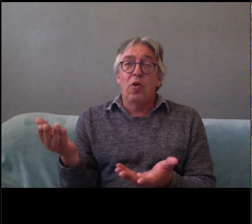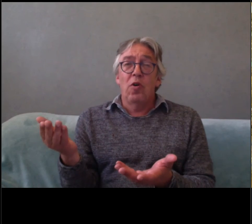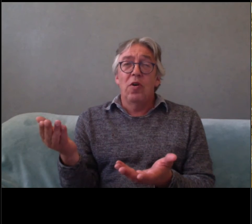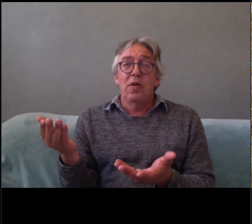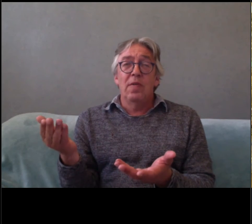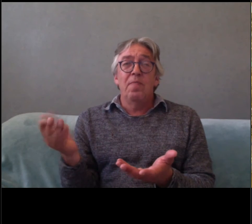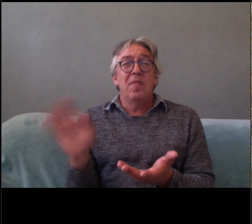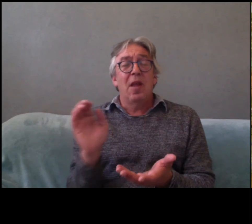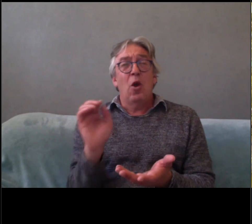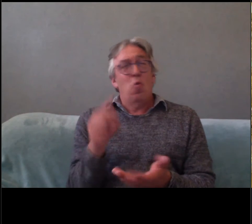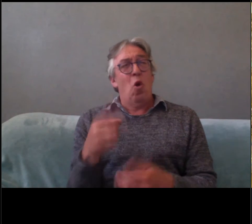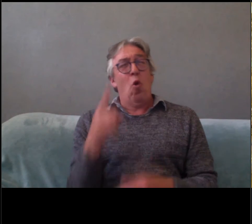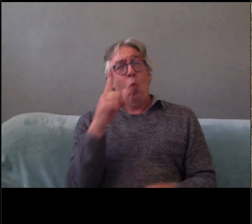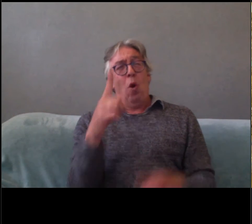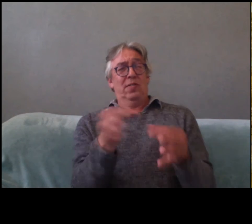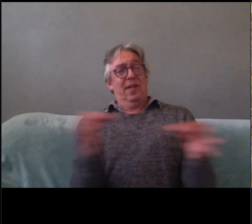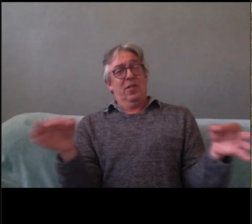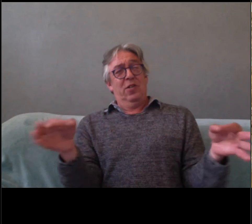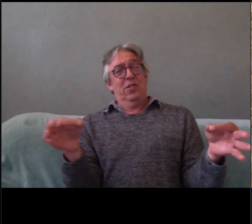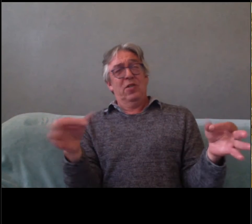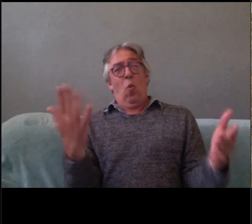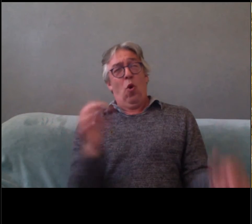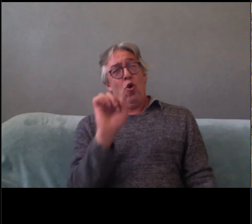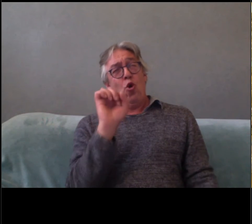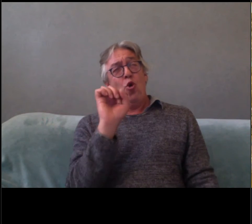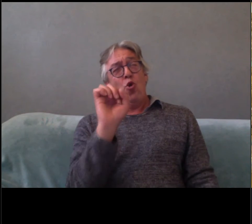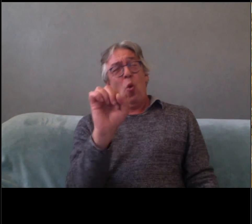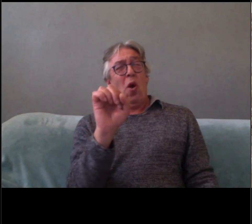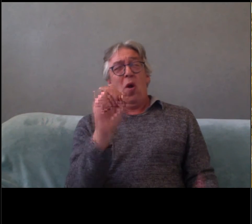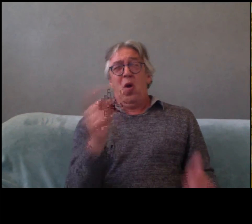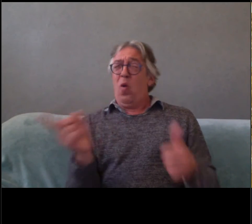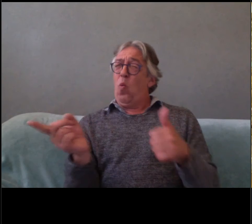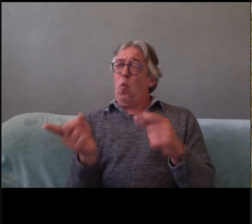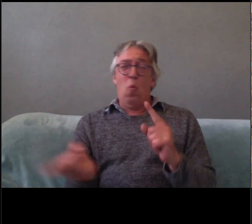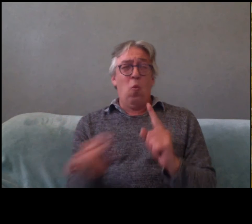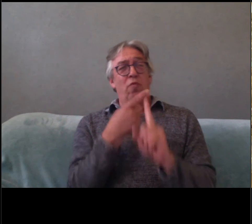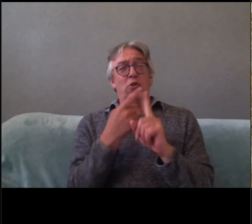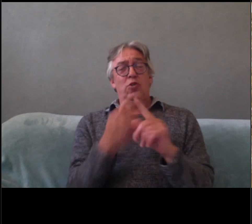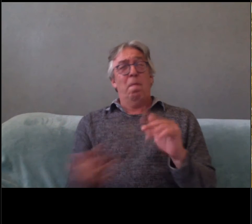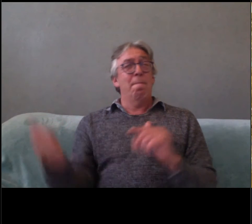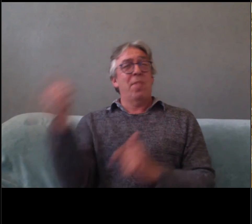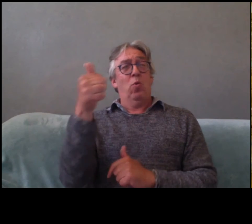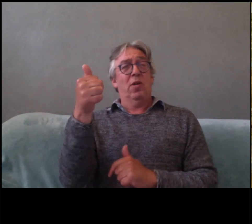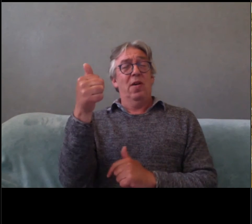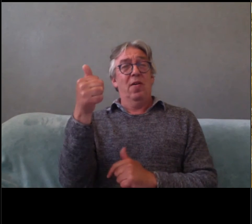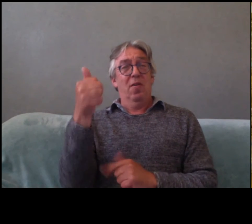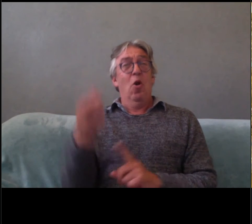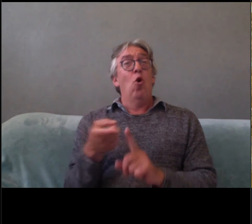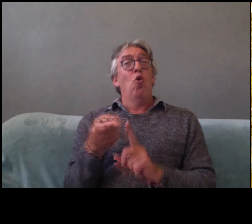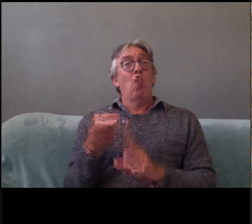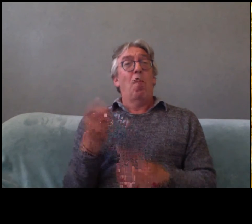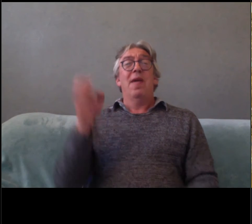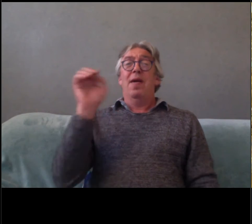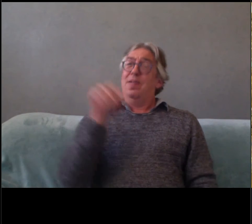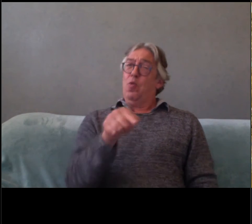in one sentence, your main priority for both countries to the European institutions.